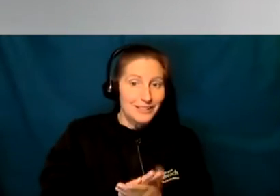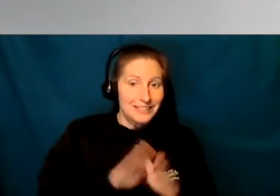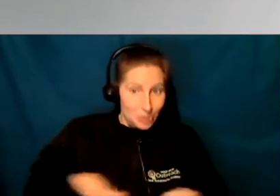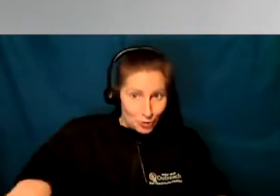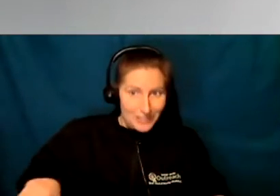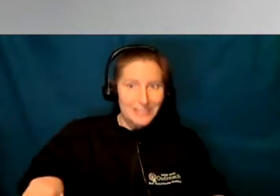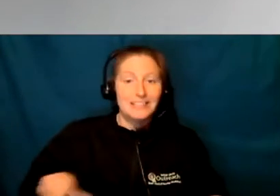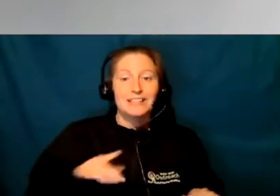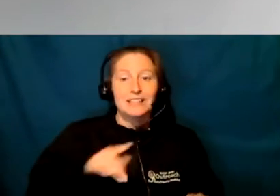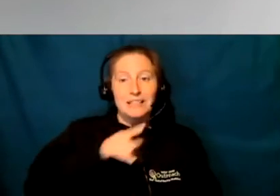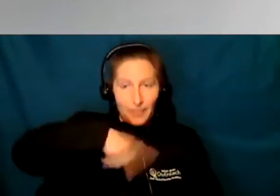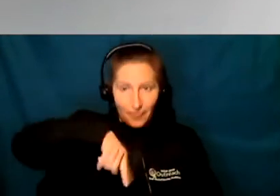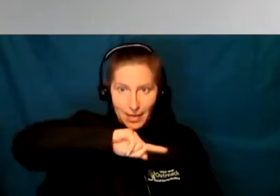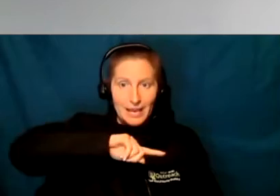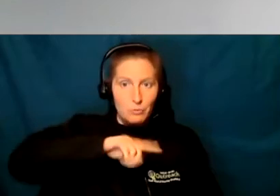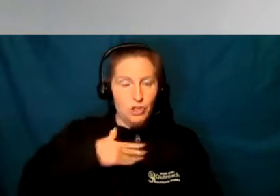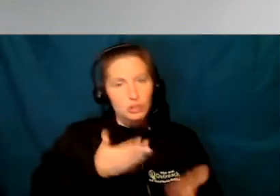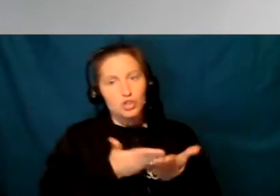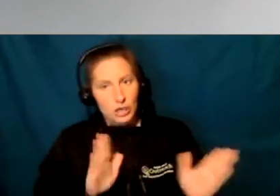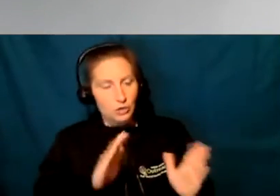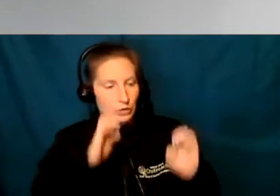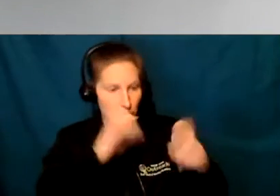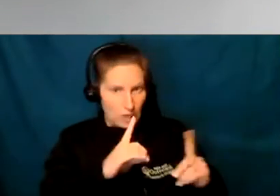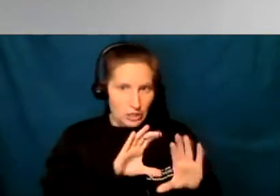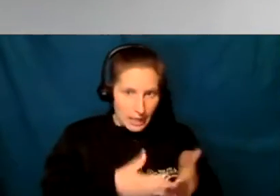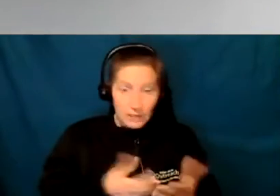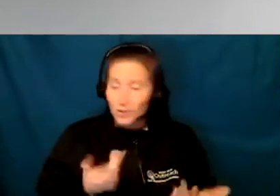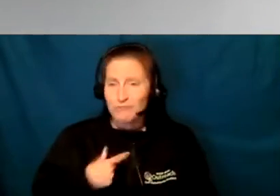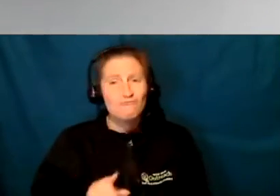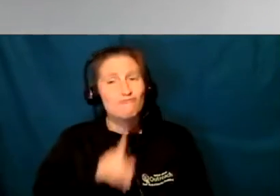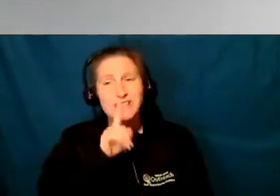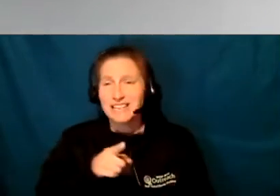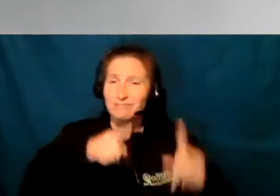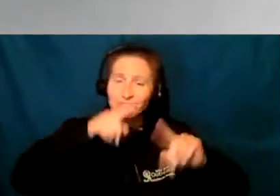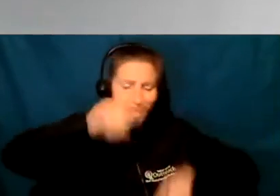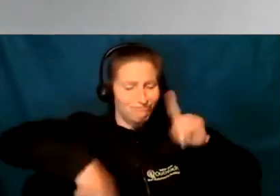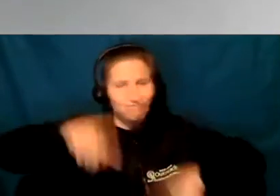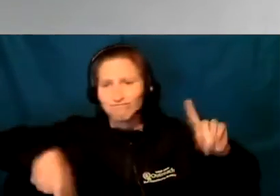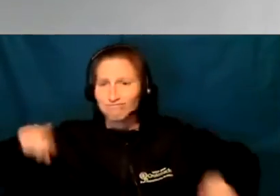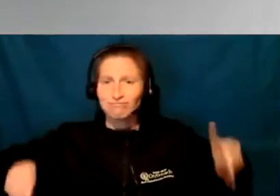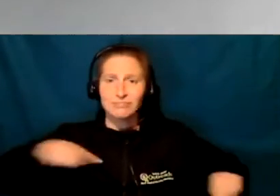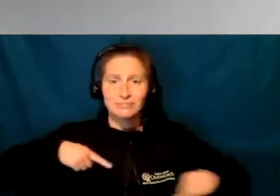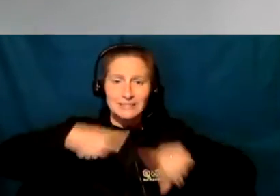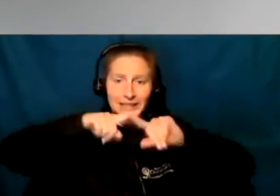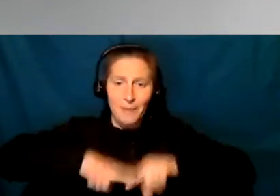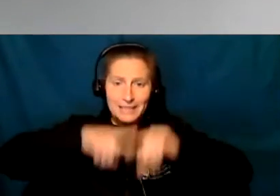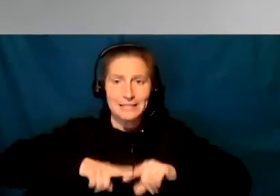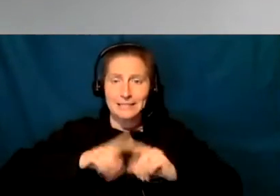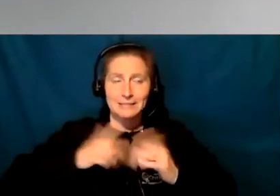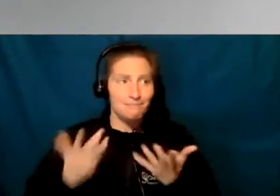in the general education classroom. So it really depends on how you